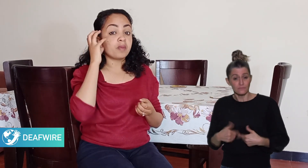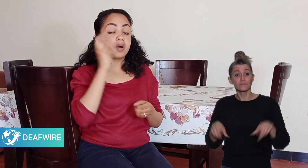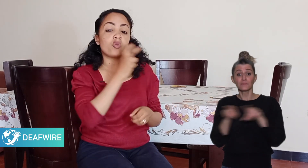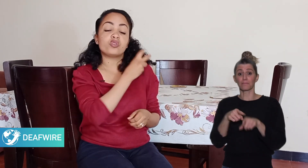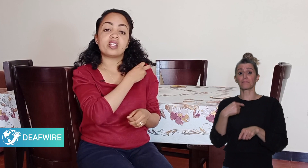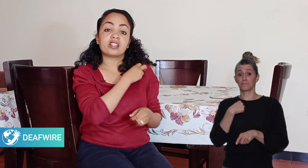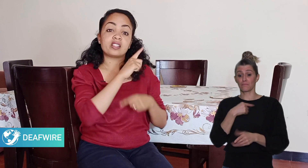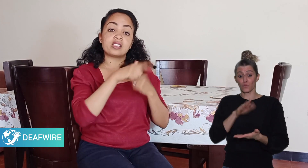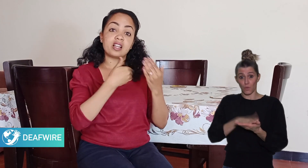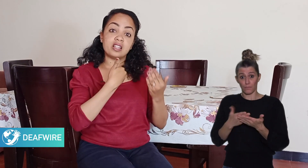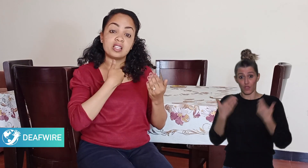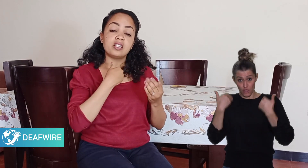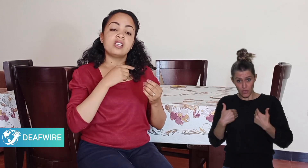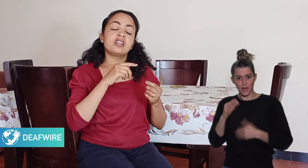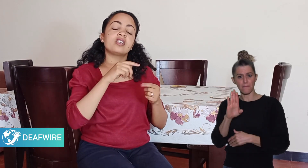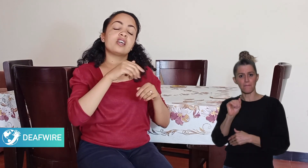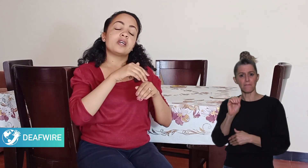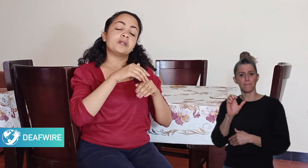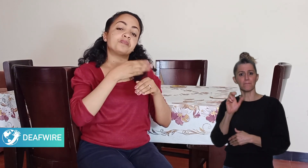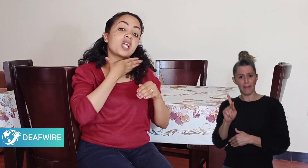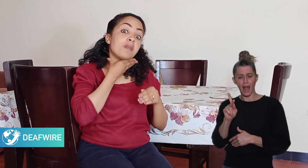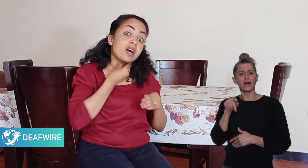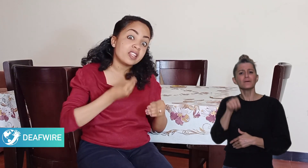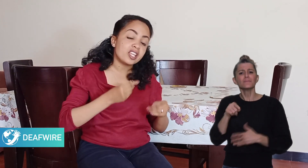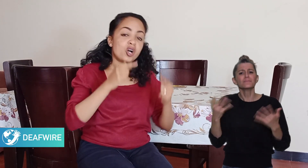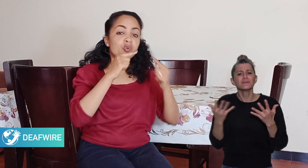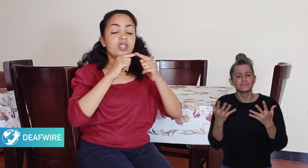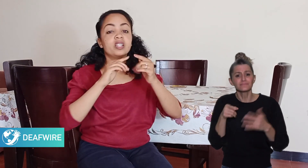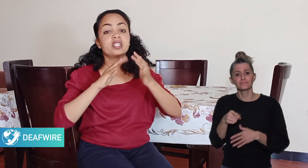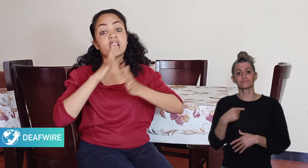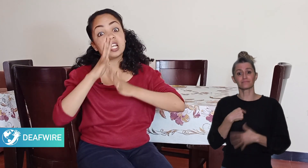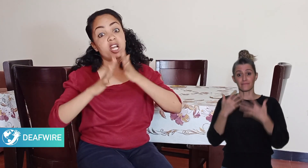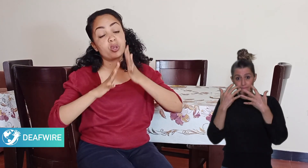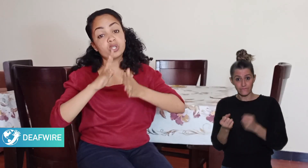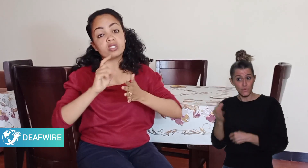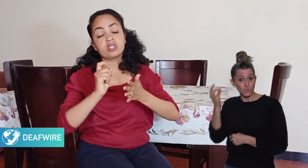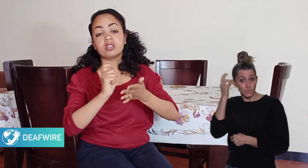As I am a “Back Translator”, this means that I have